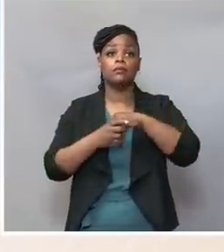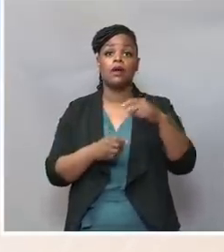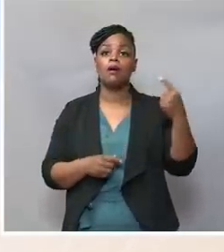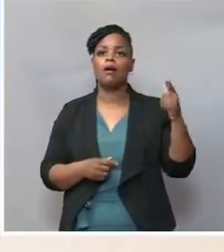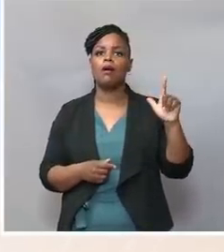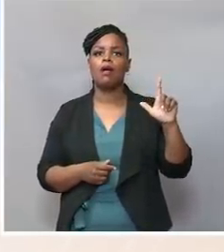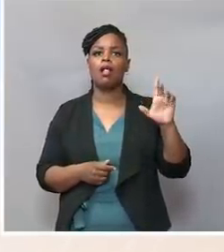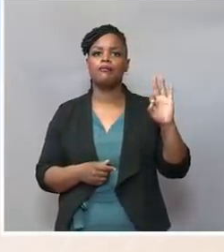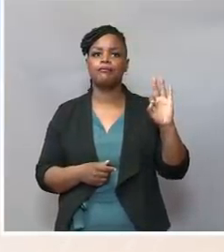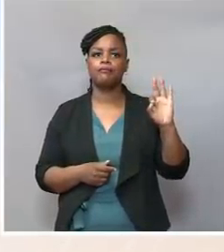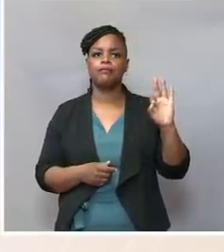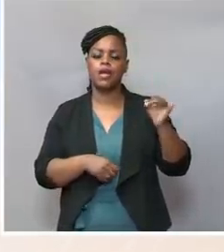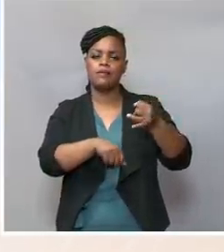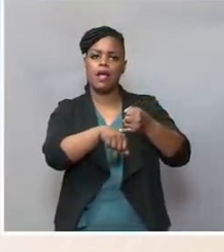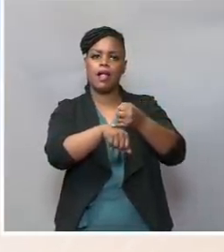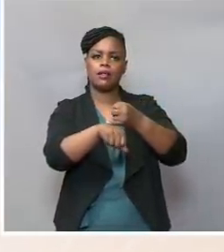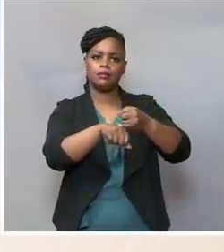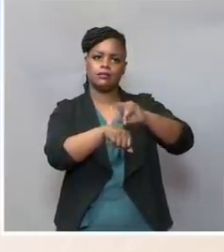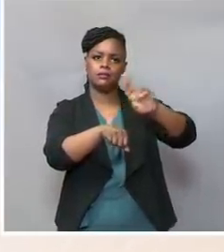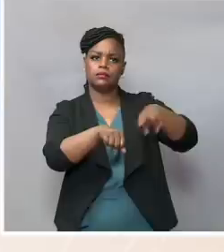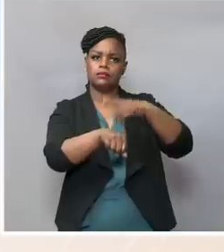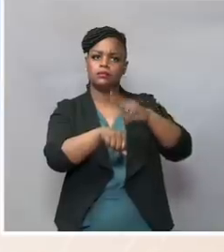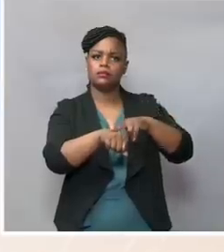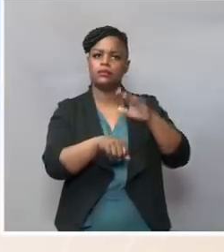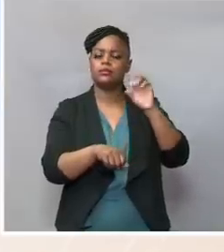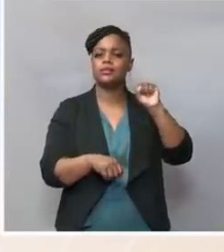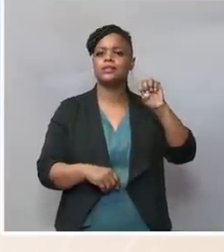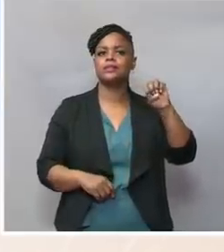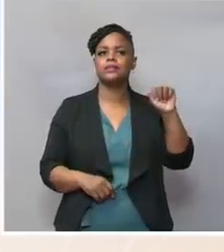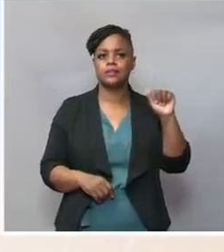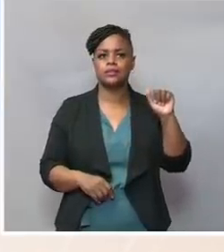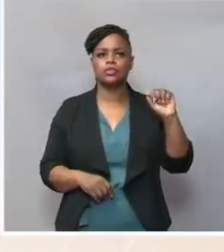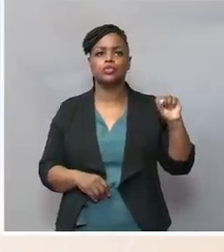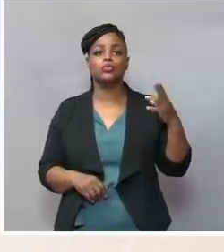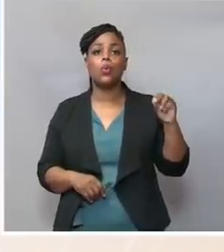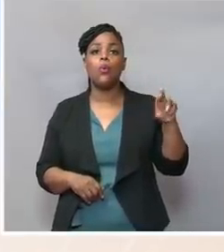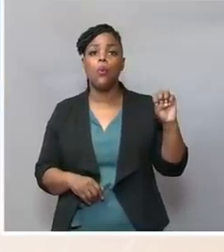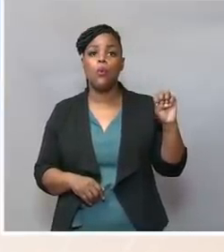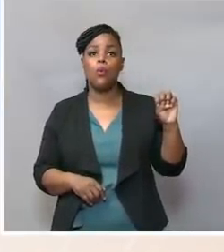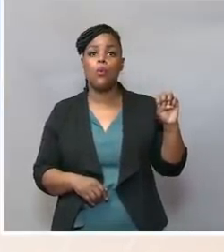Gulf Islands National Seashore is one of 423